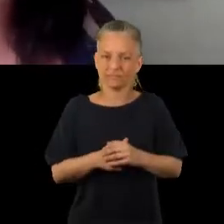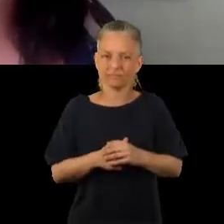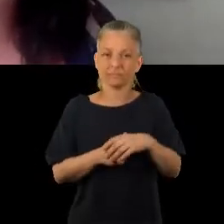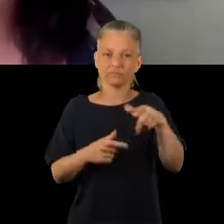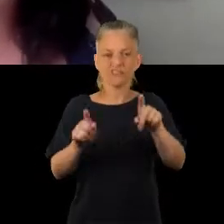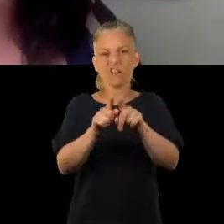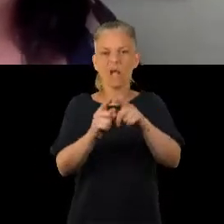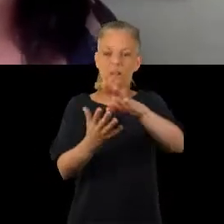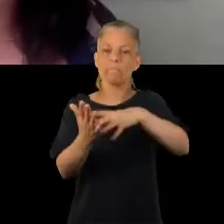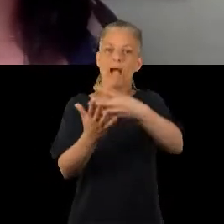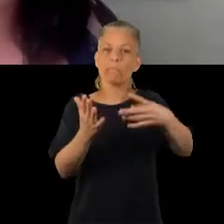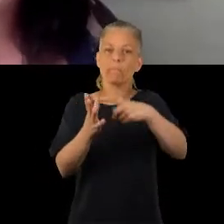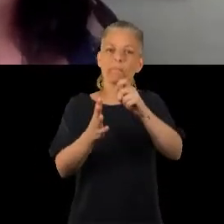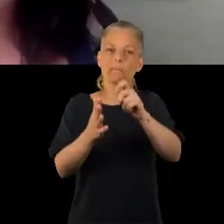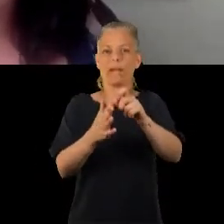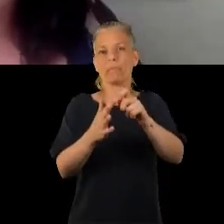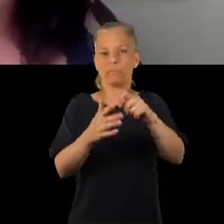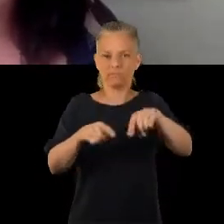like it doesn’t need to be administrative and it doesn’t need to be complicated.